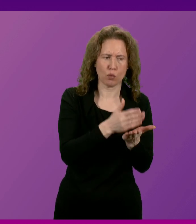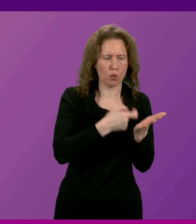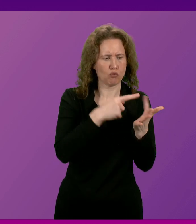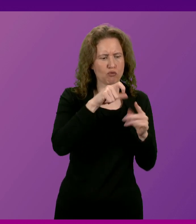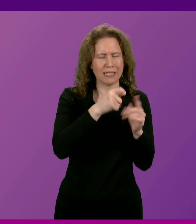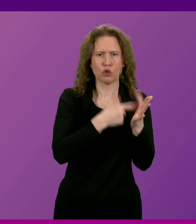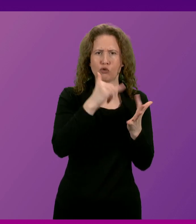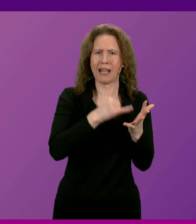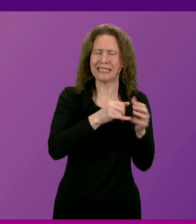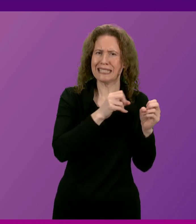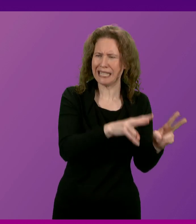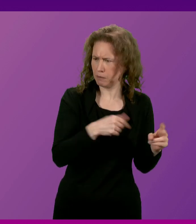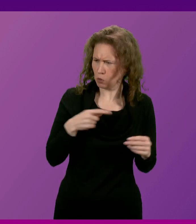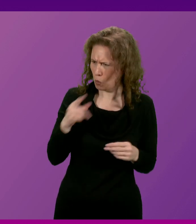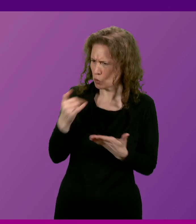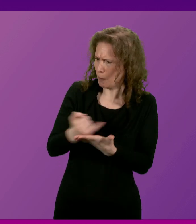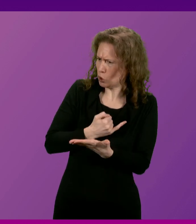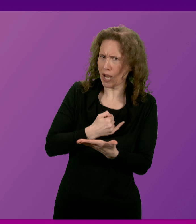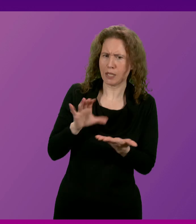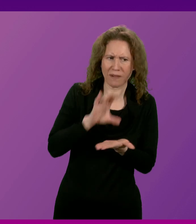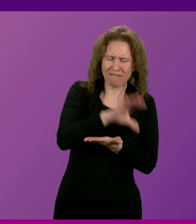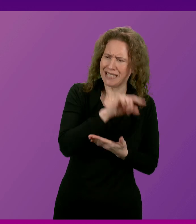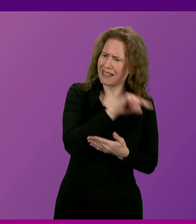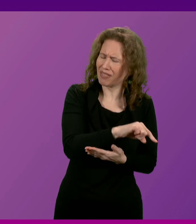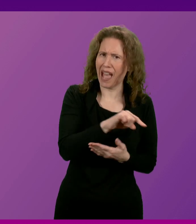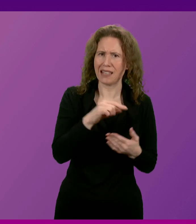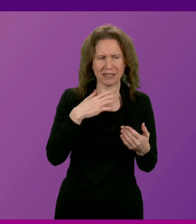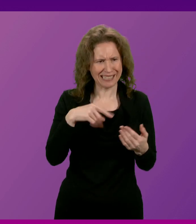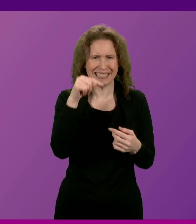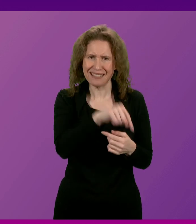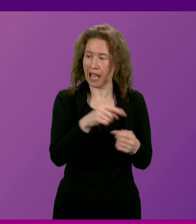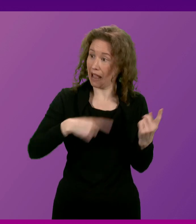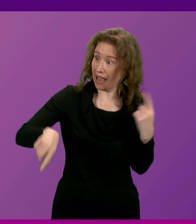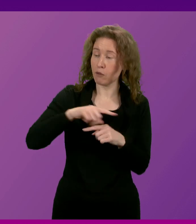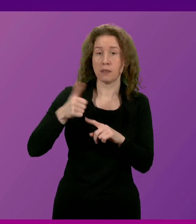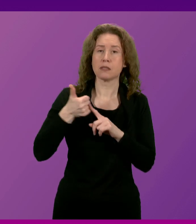object to the Government investing in such measures, which command all-party support.